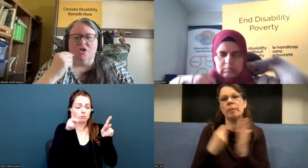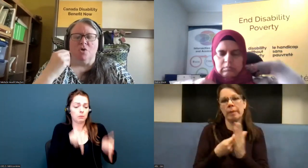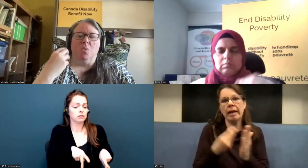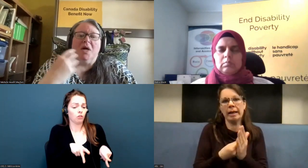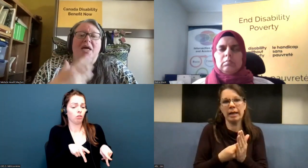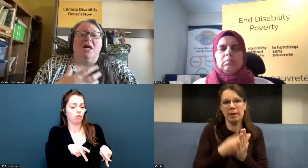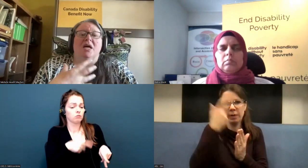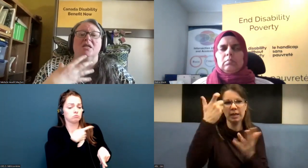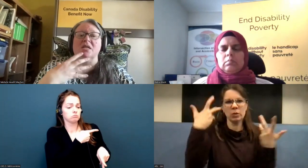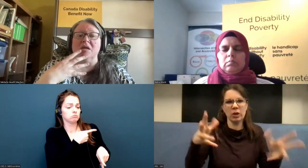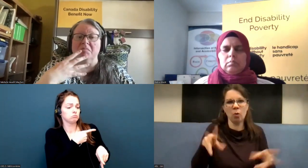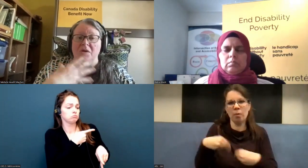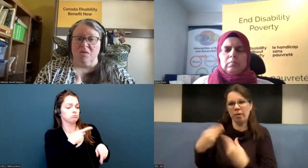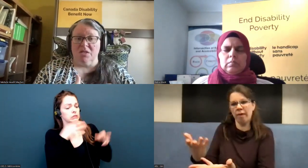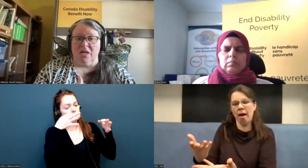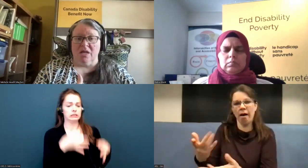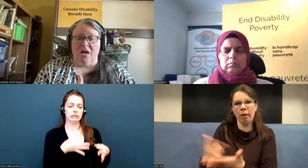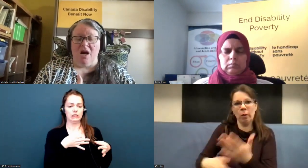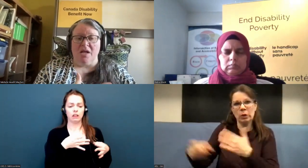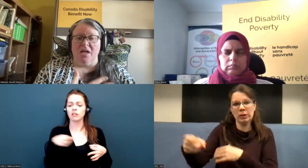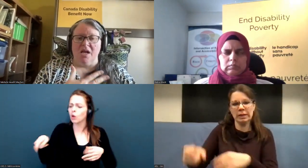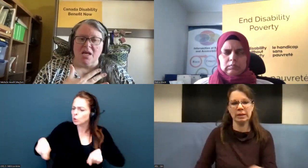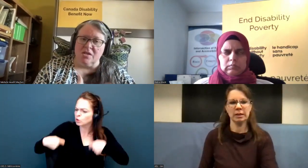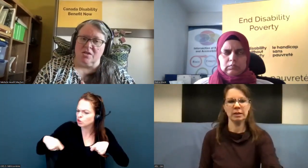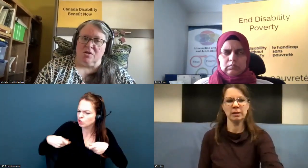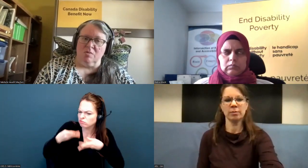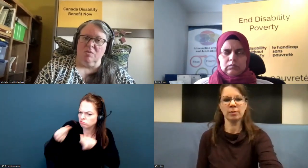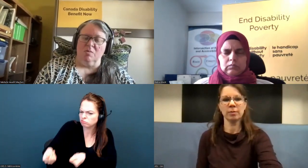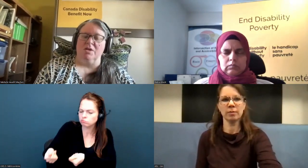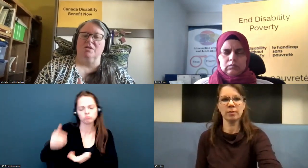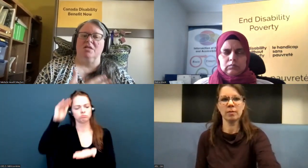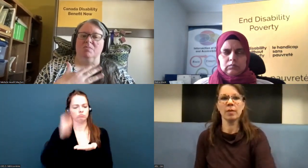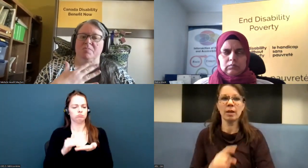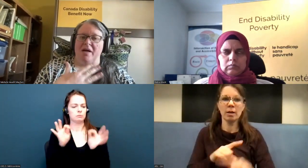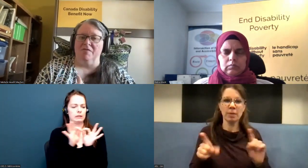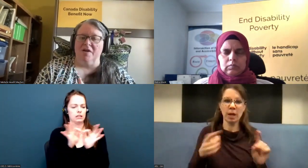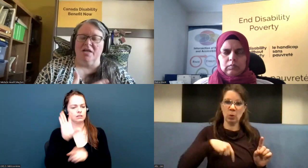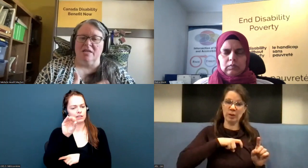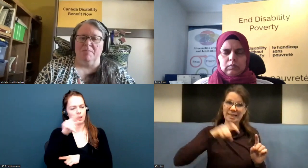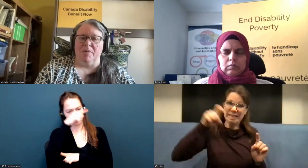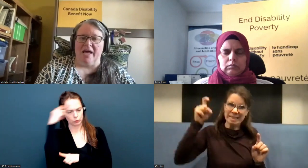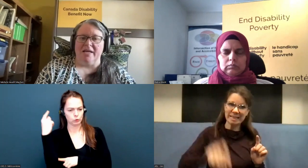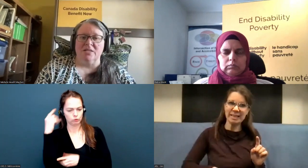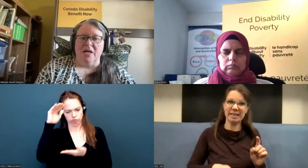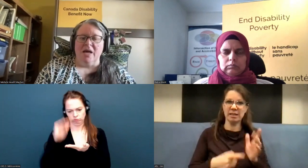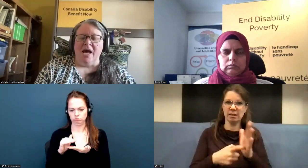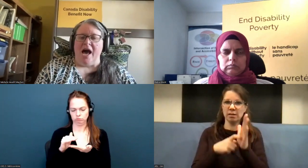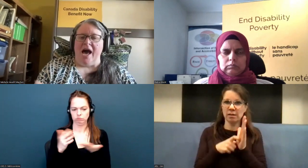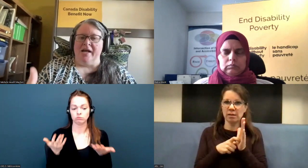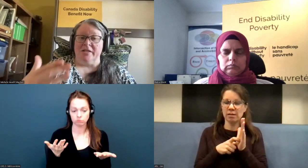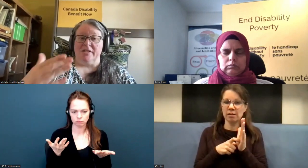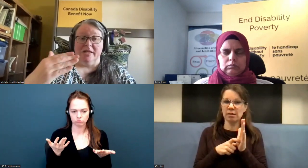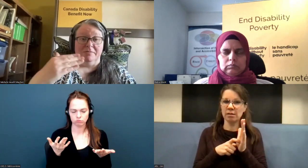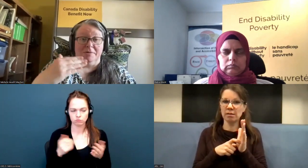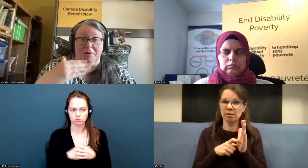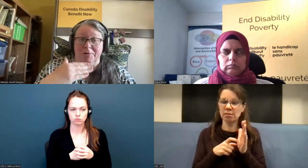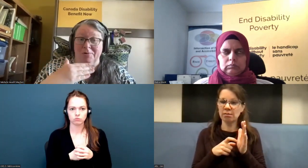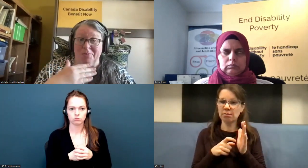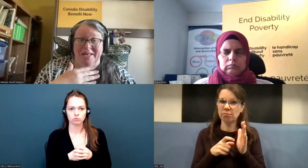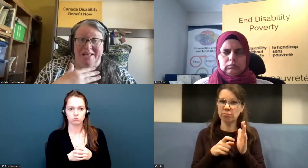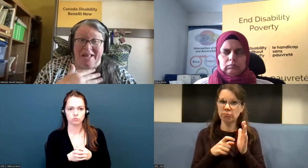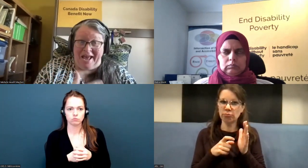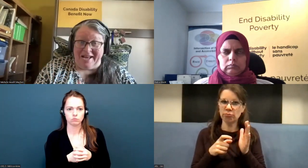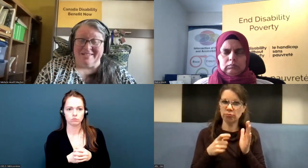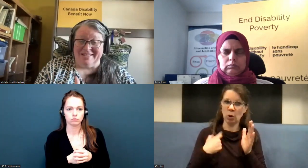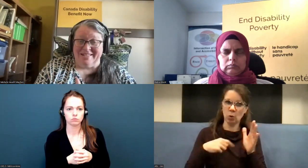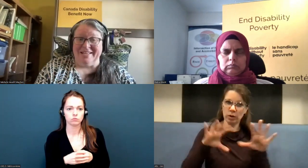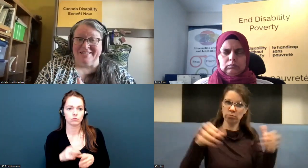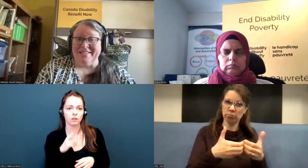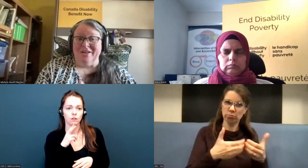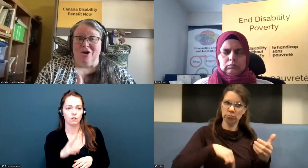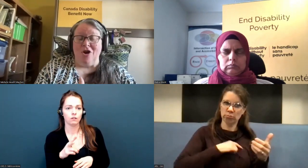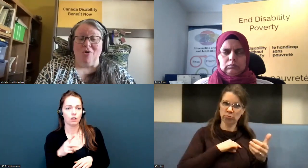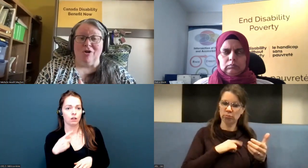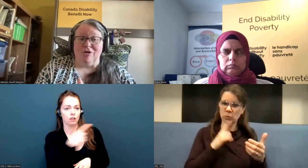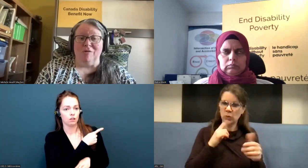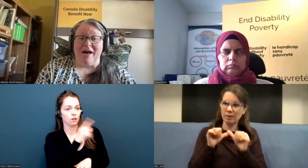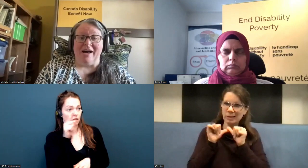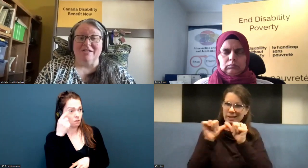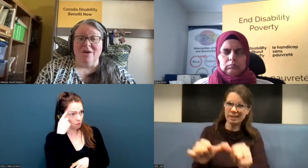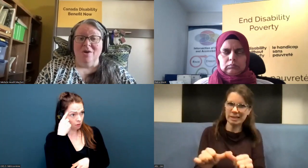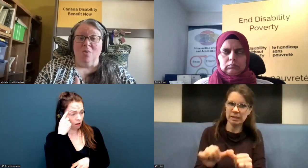SO WE AS A COMMUNITY NEED TO ONCE THIS BENEFIT IS IN PLACE AND WE GET THIS NO CLAWBACKS,